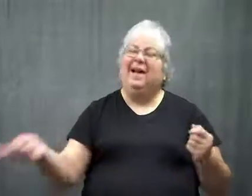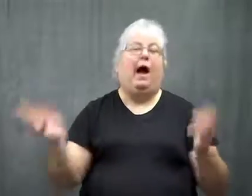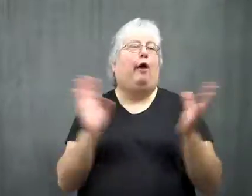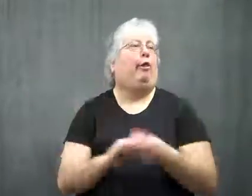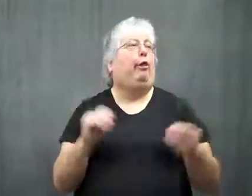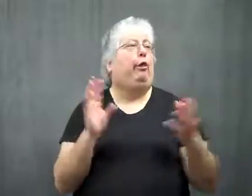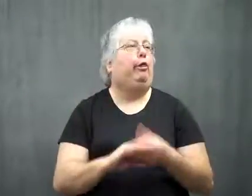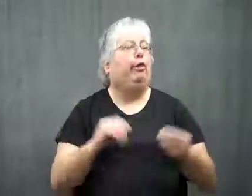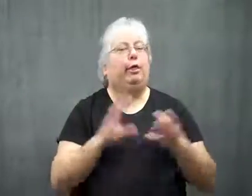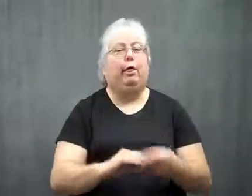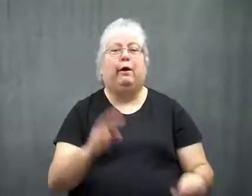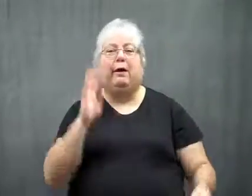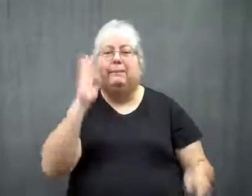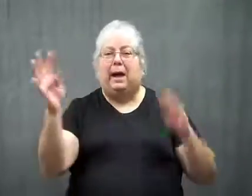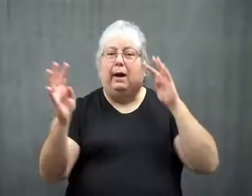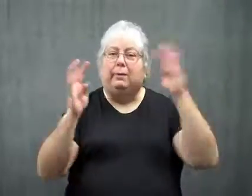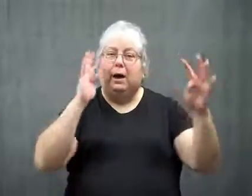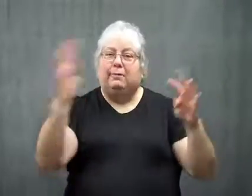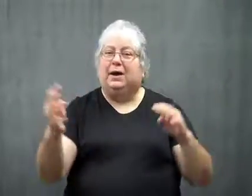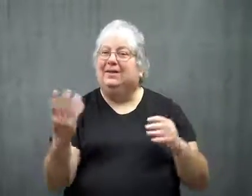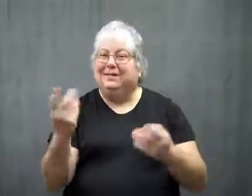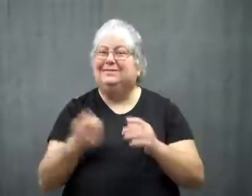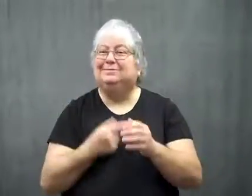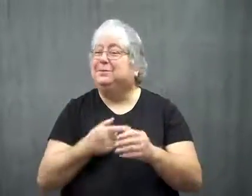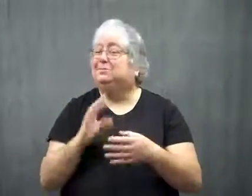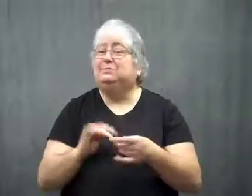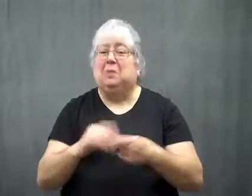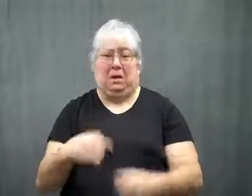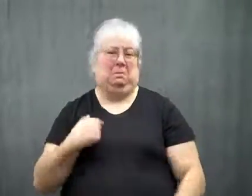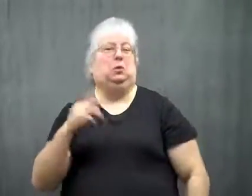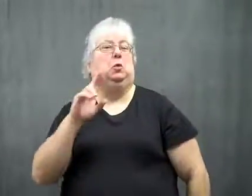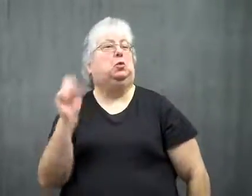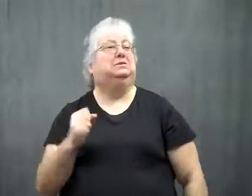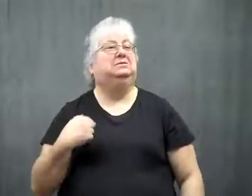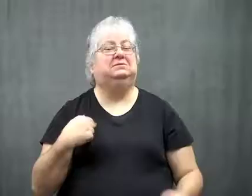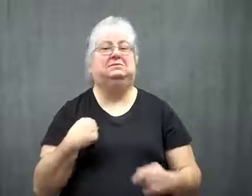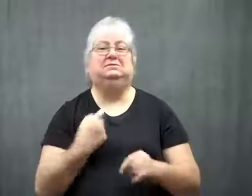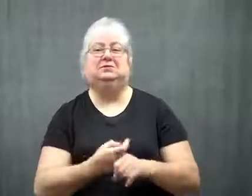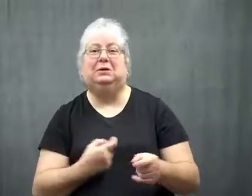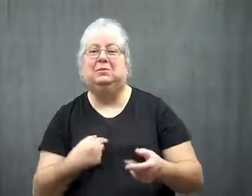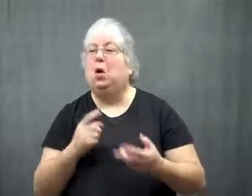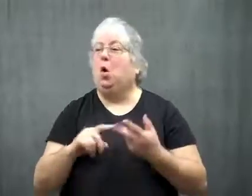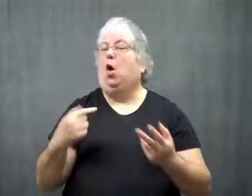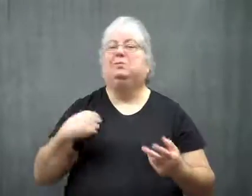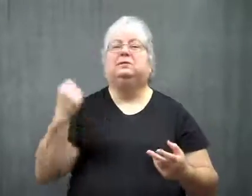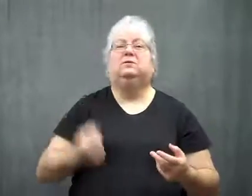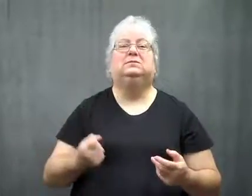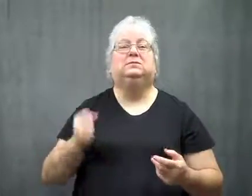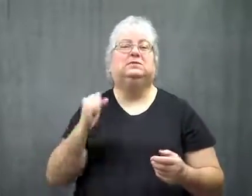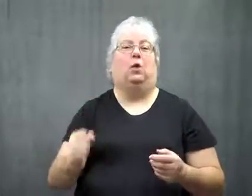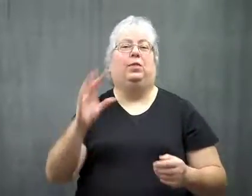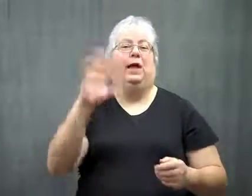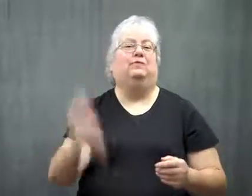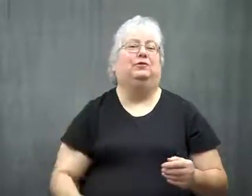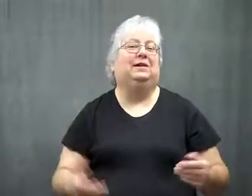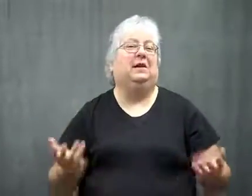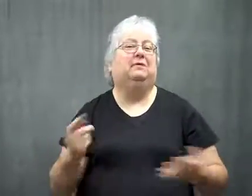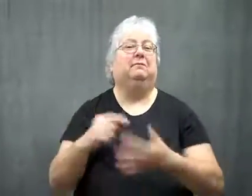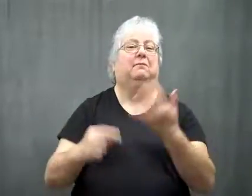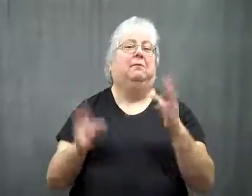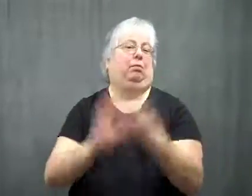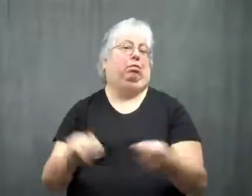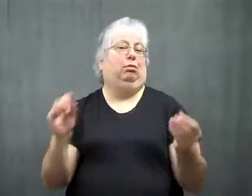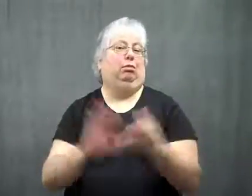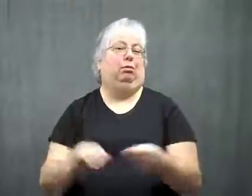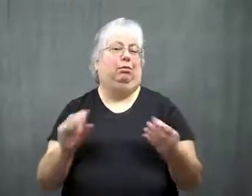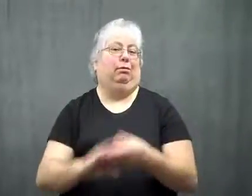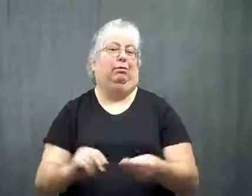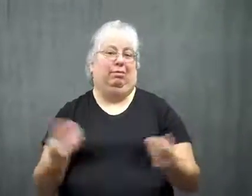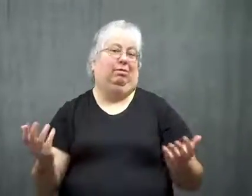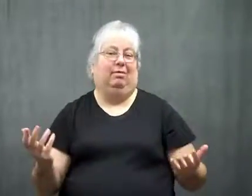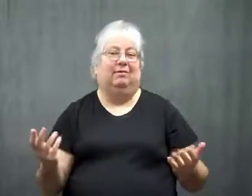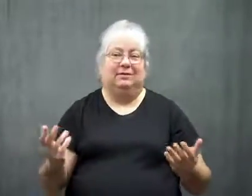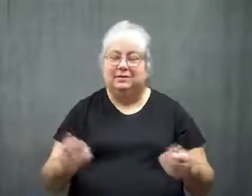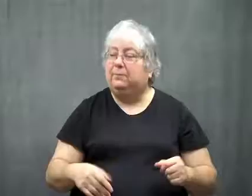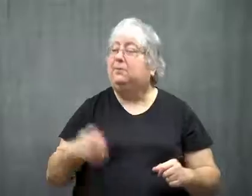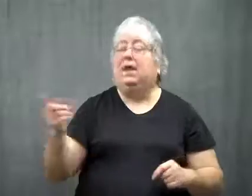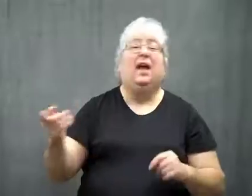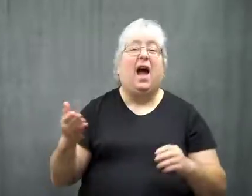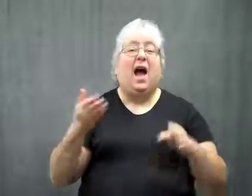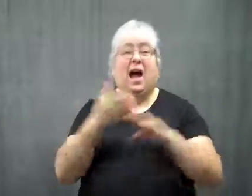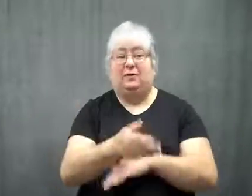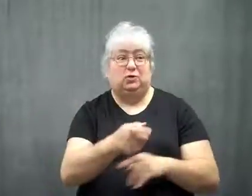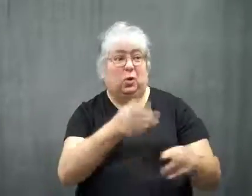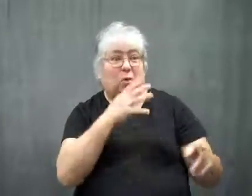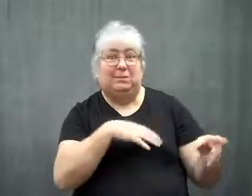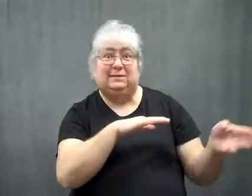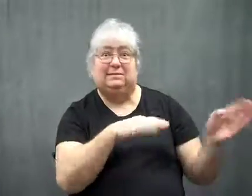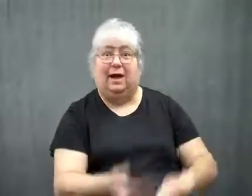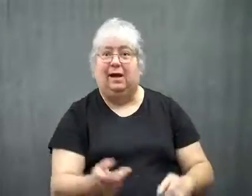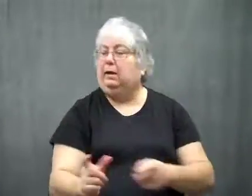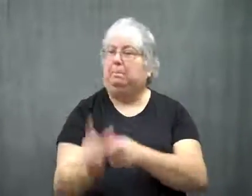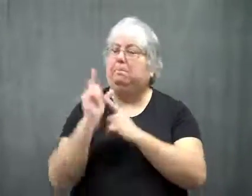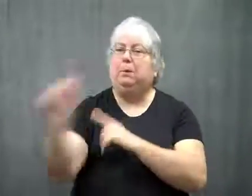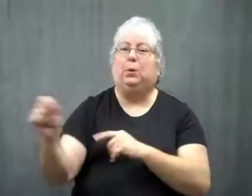He would often say things that were not true, such as being a US or South African citizen.